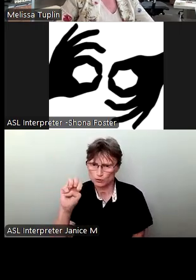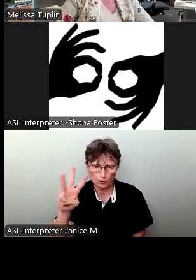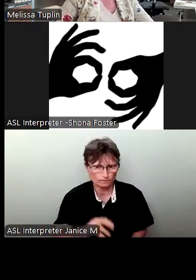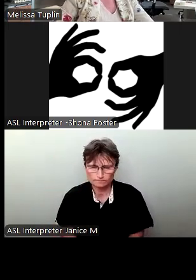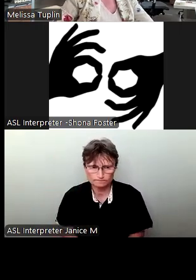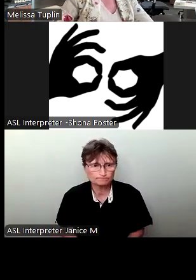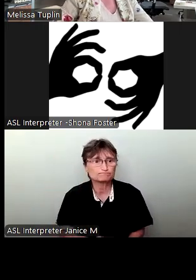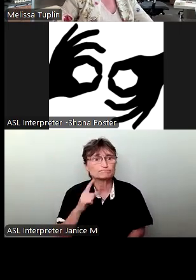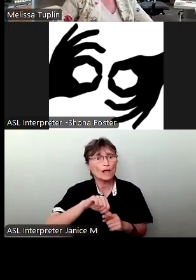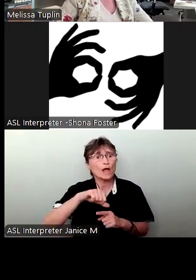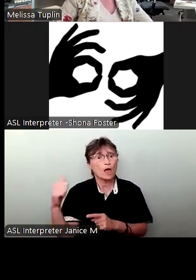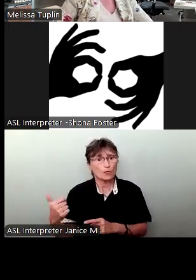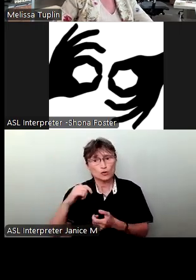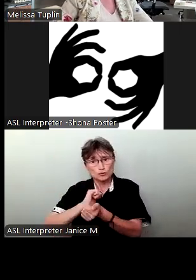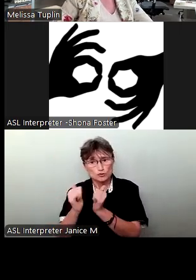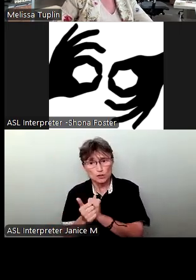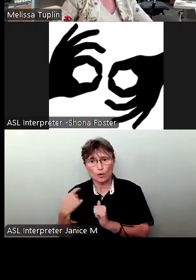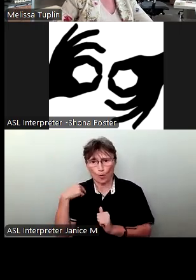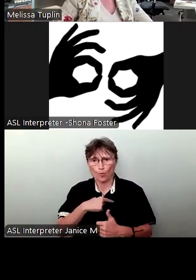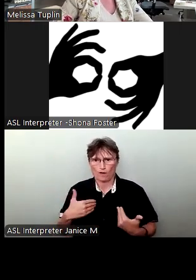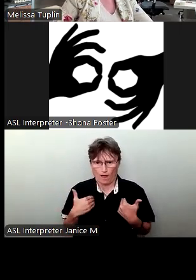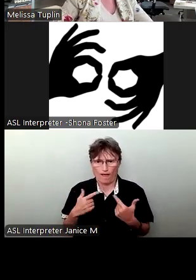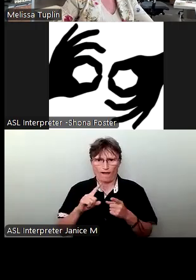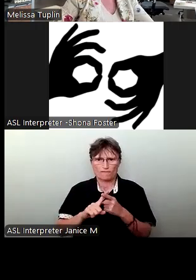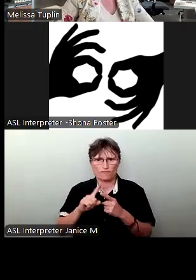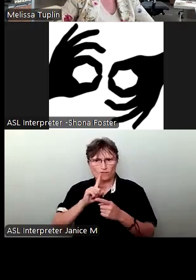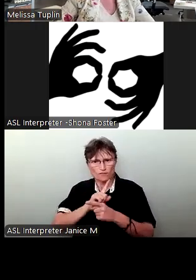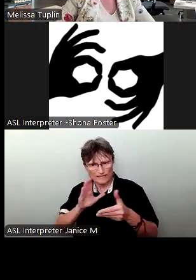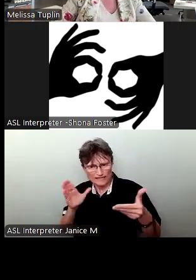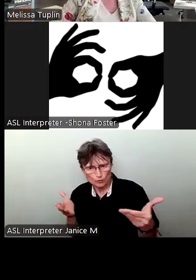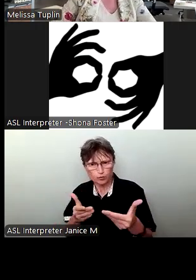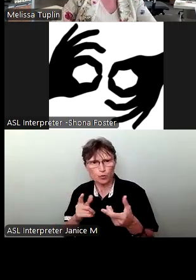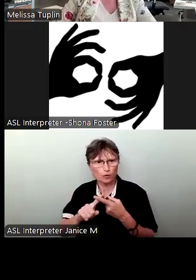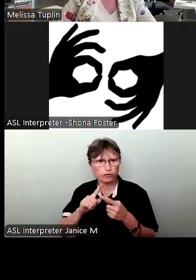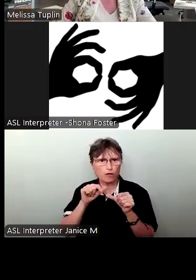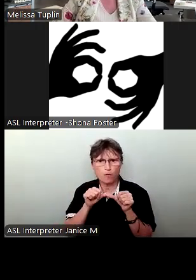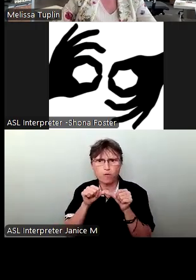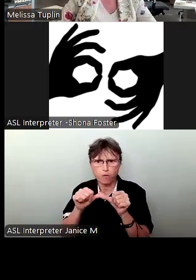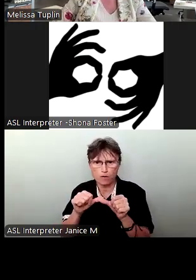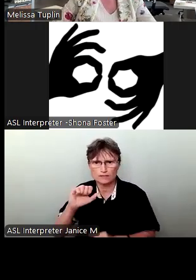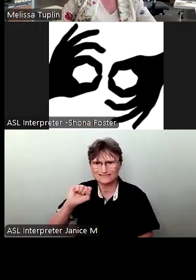introduction of standing assessment committees for the programs. We're really excited about